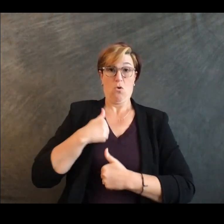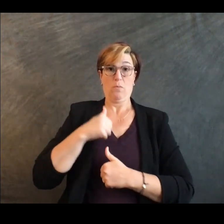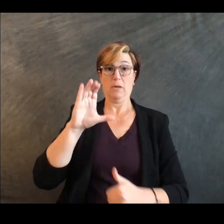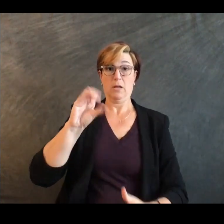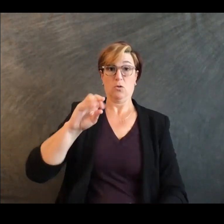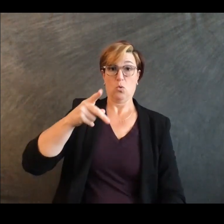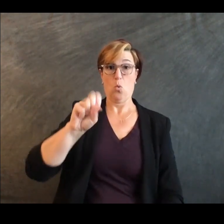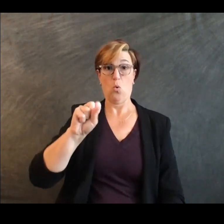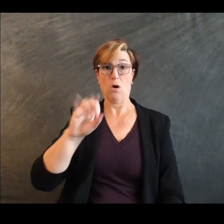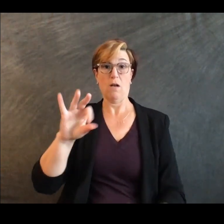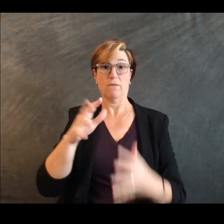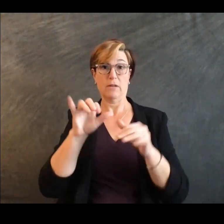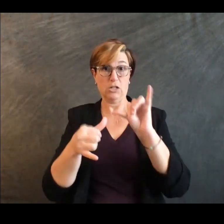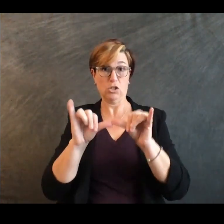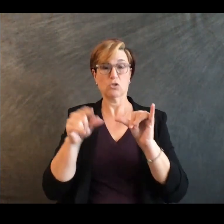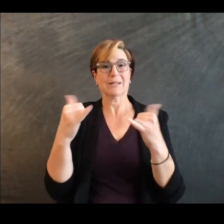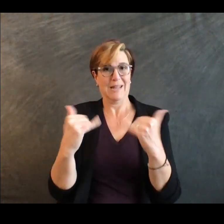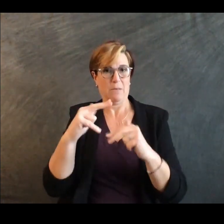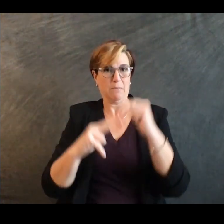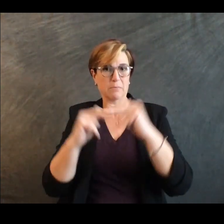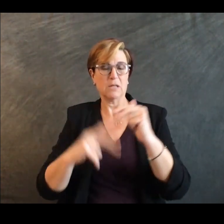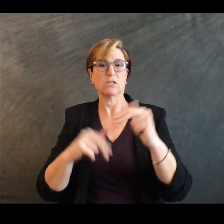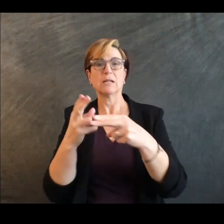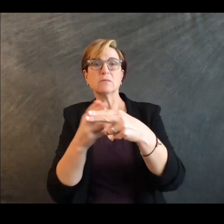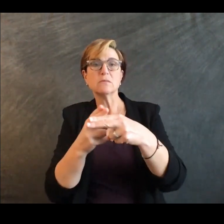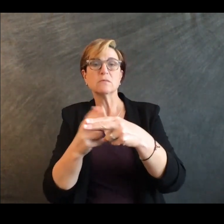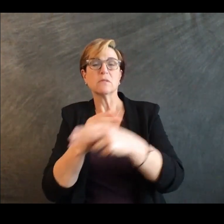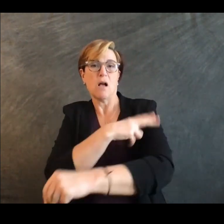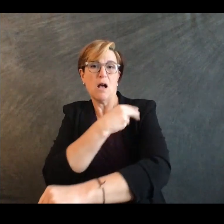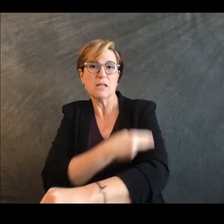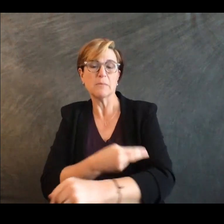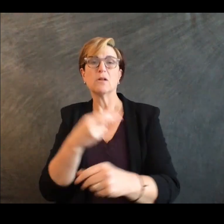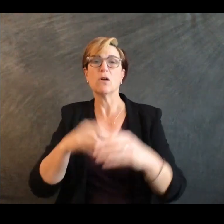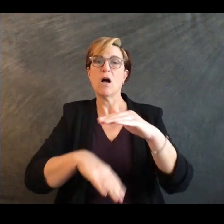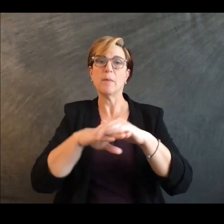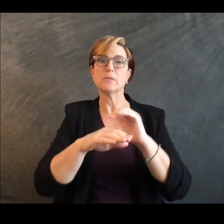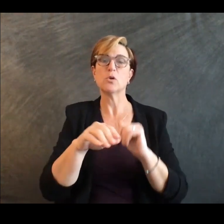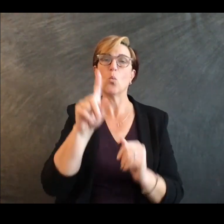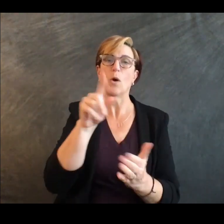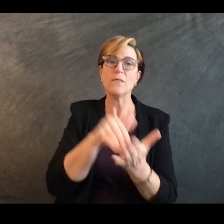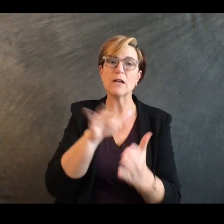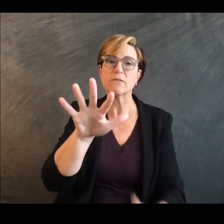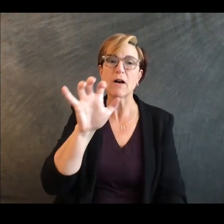15,000 hospital beds to treat patients in need so they're building now